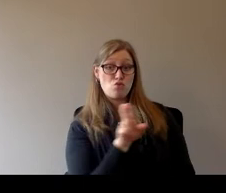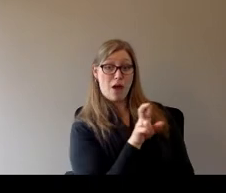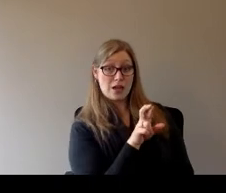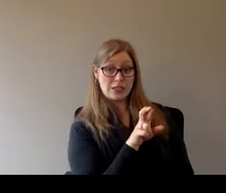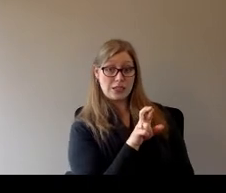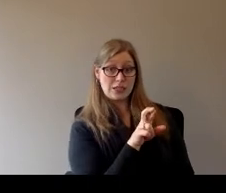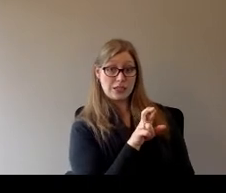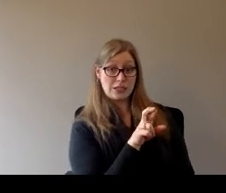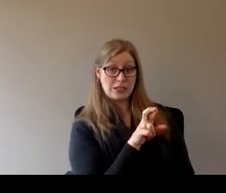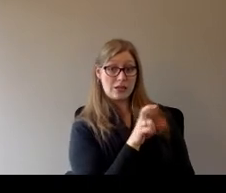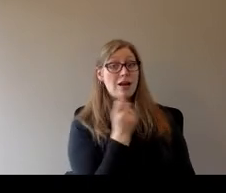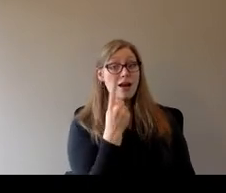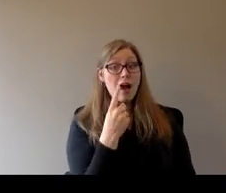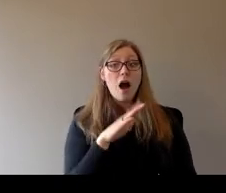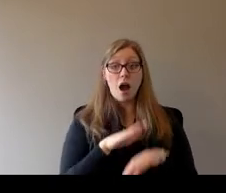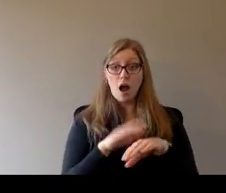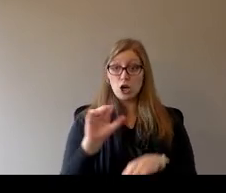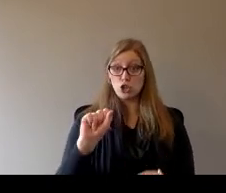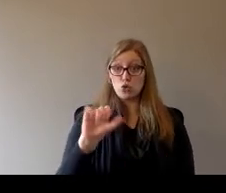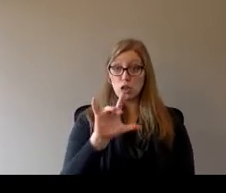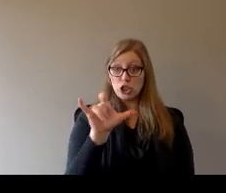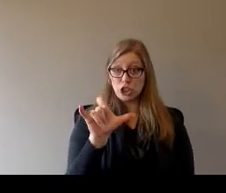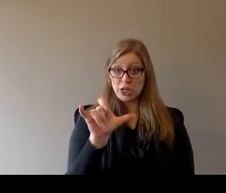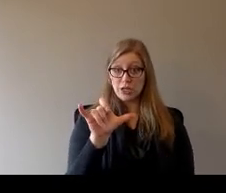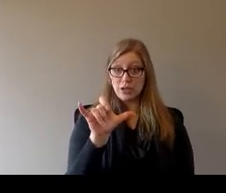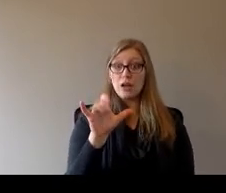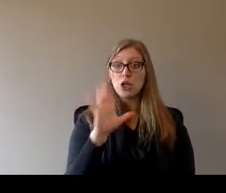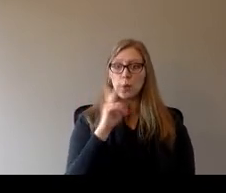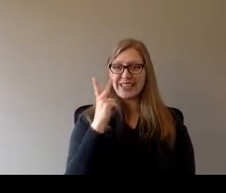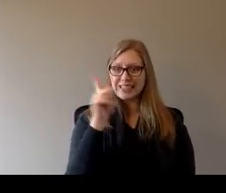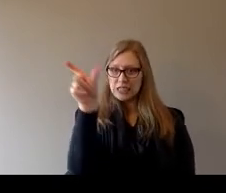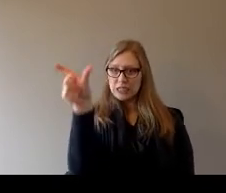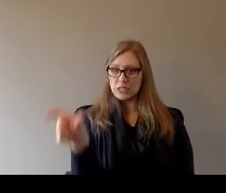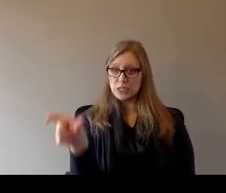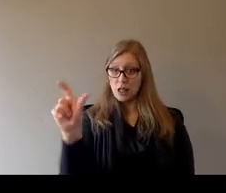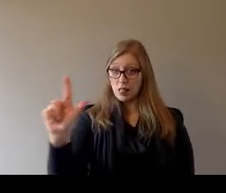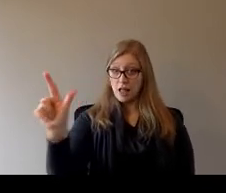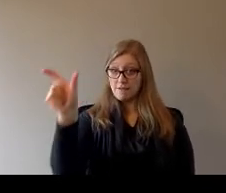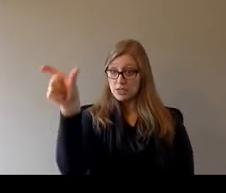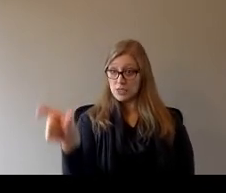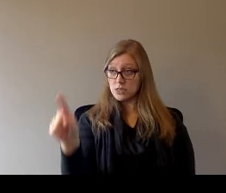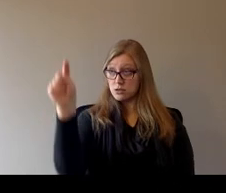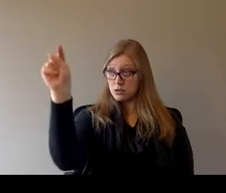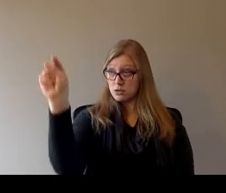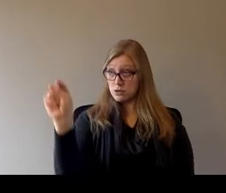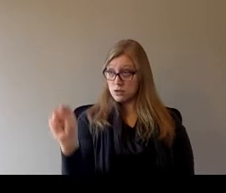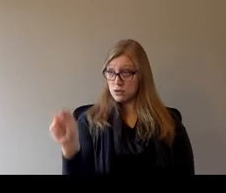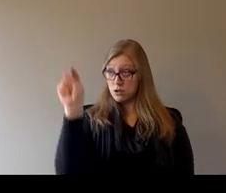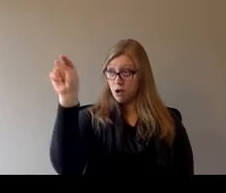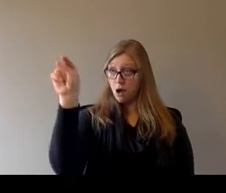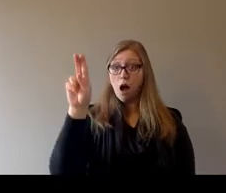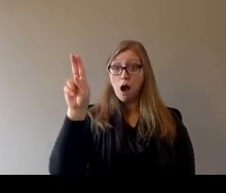are located on that left column there that says updates. You click on that and you'll see the newest updates.